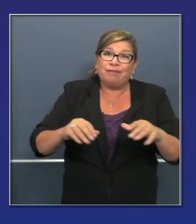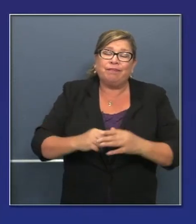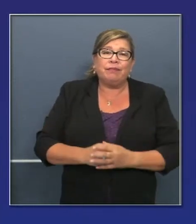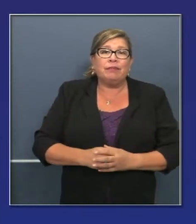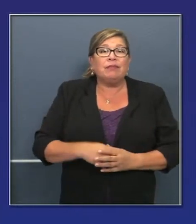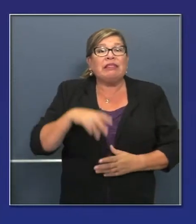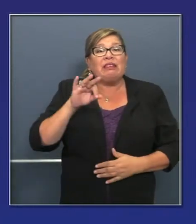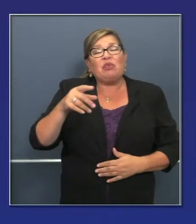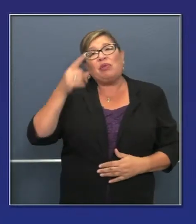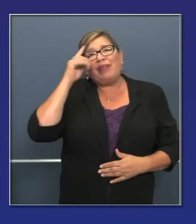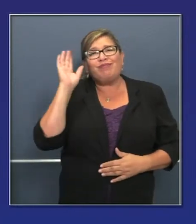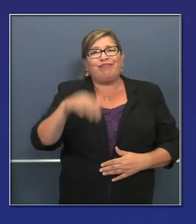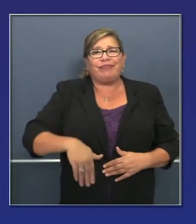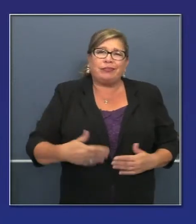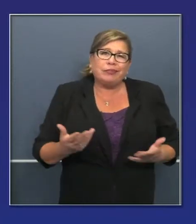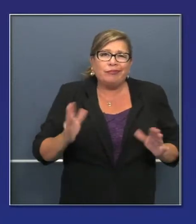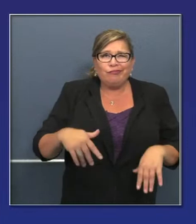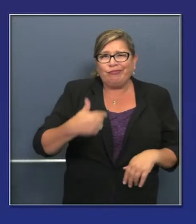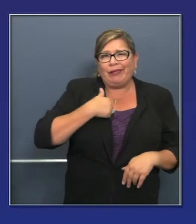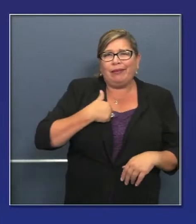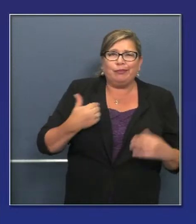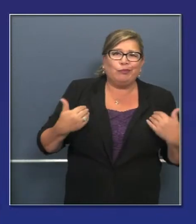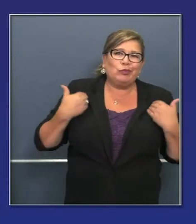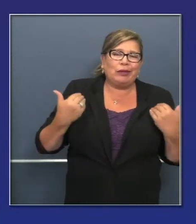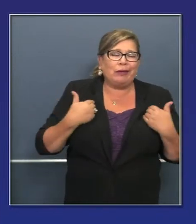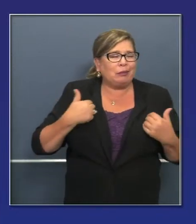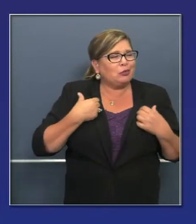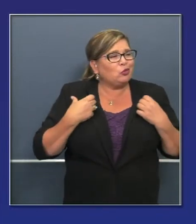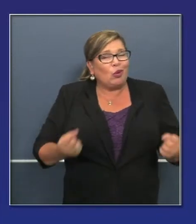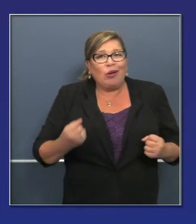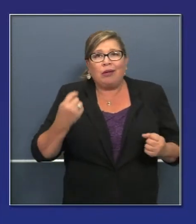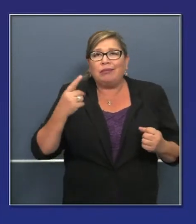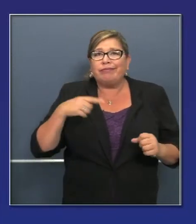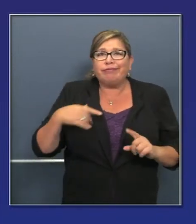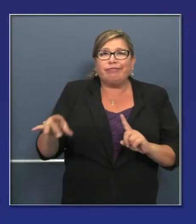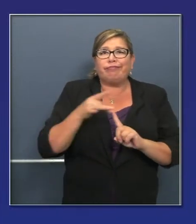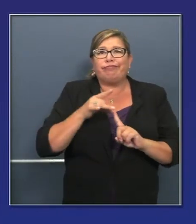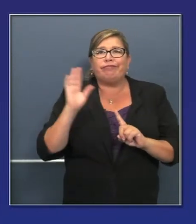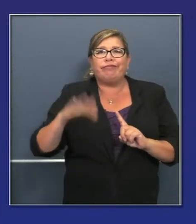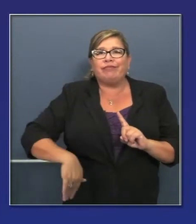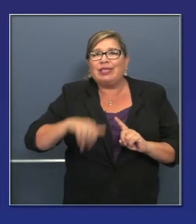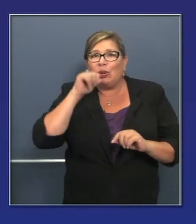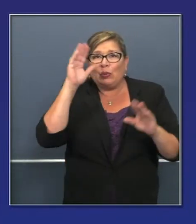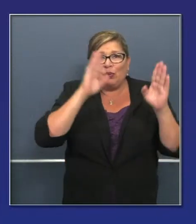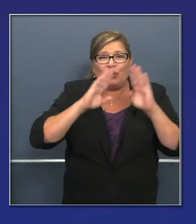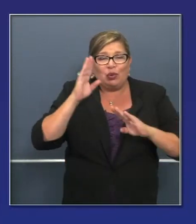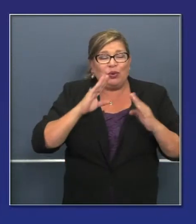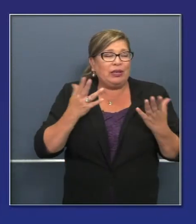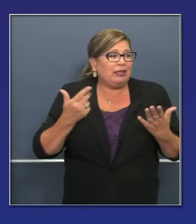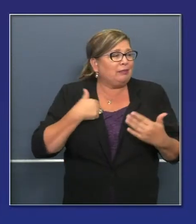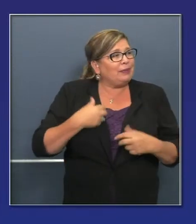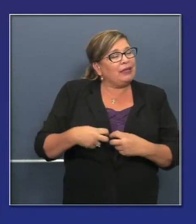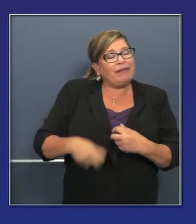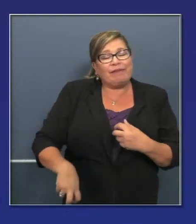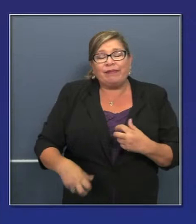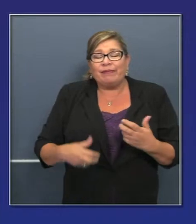she's like I got this I'm I'm strong I'm young I'm healthy don't worry about me I'm tough well